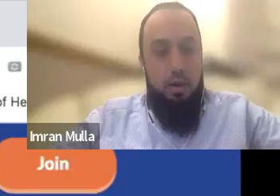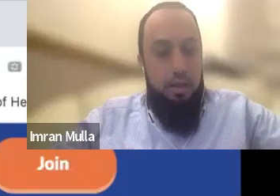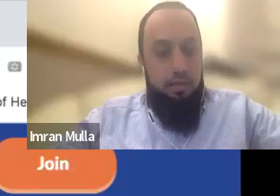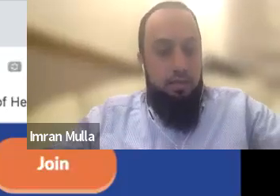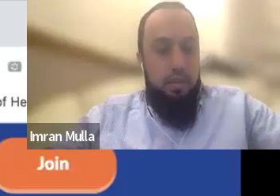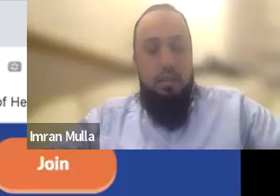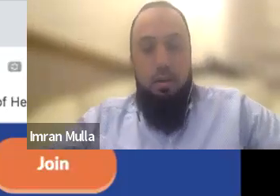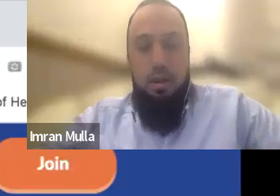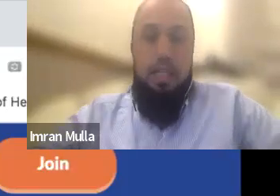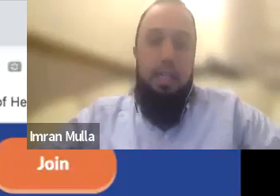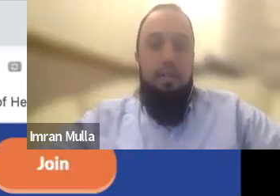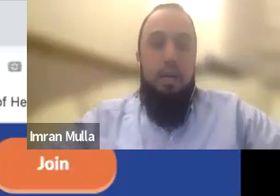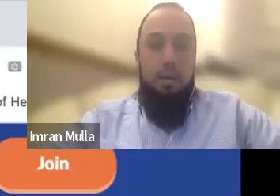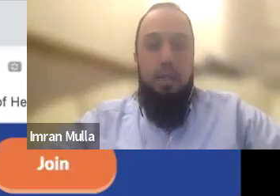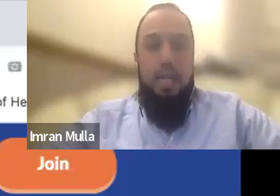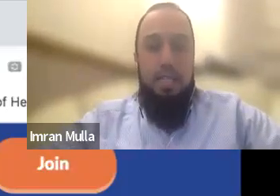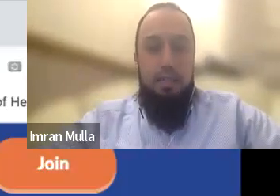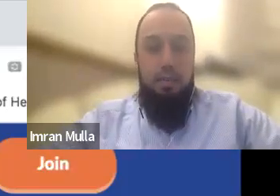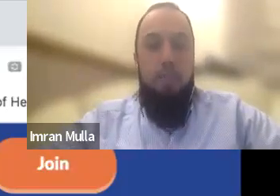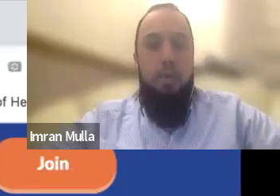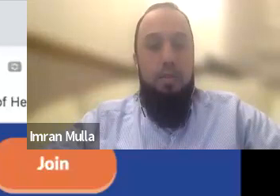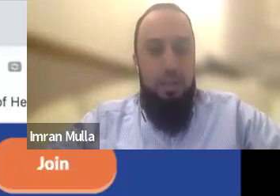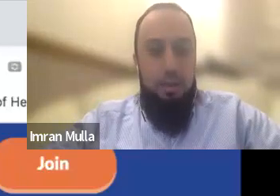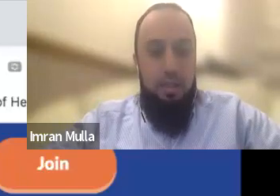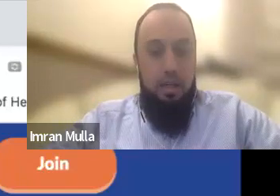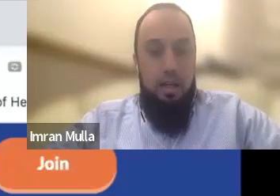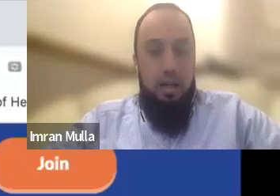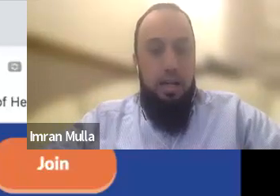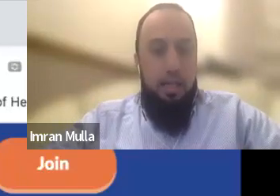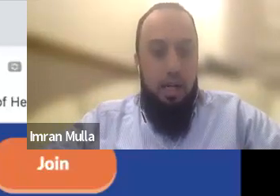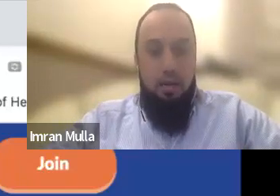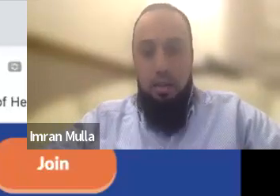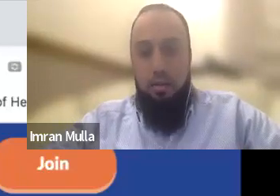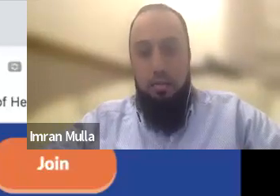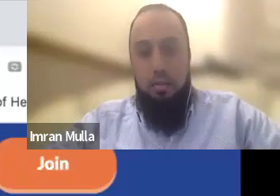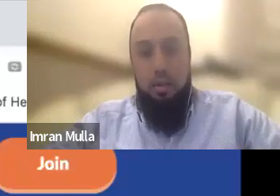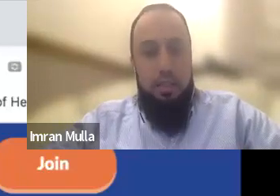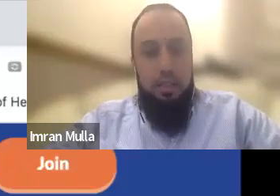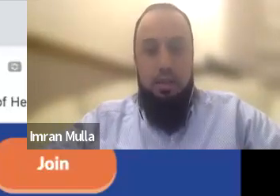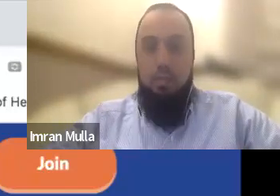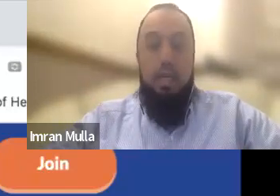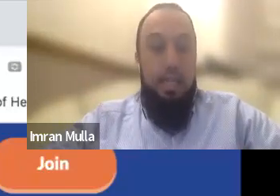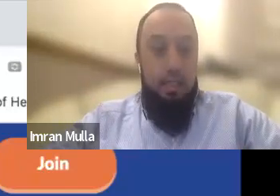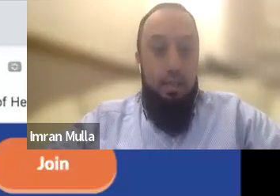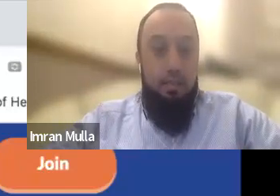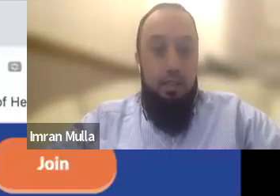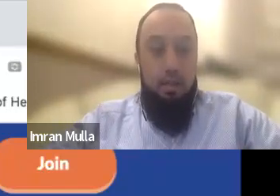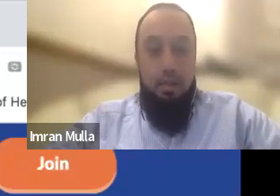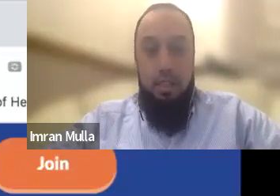Sorry, one of the key feedback we're getting is we want more videos. I couldn't agree more, especially with something like anatomy and physiology